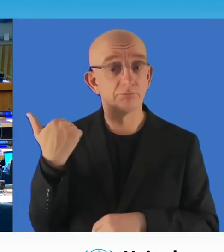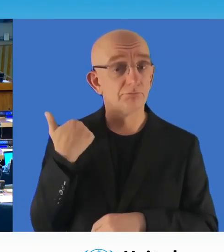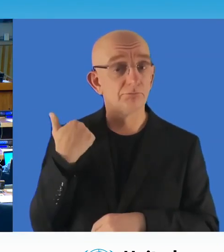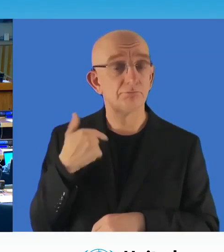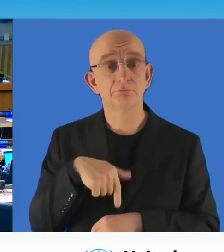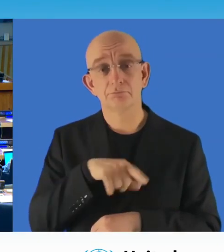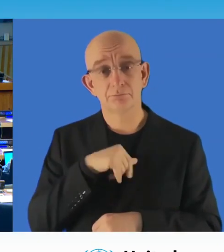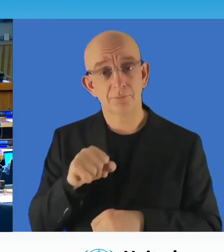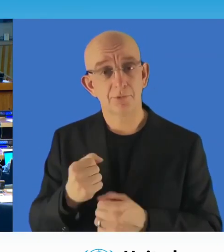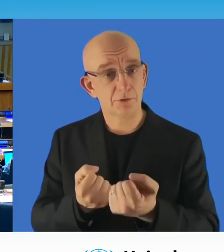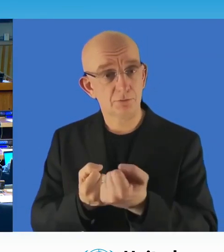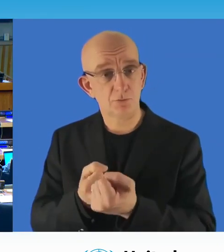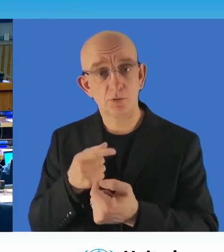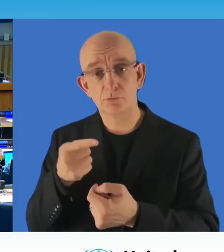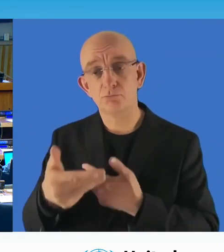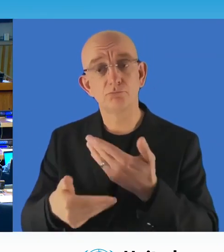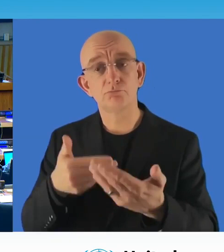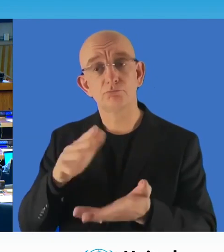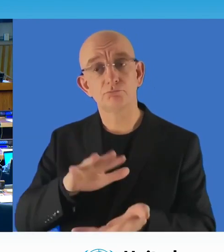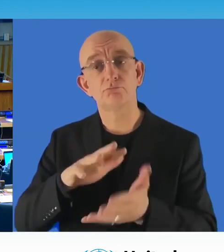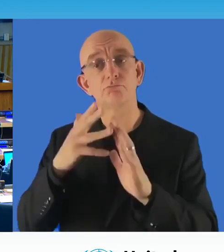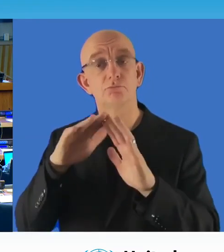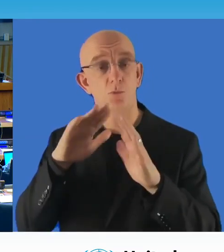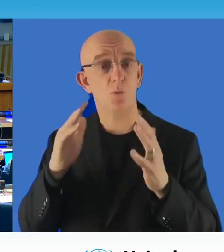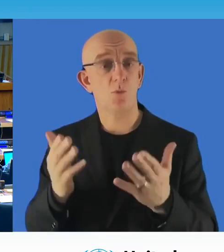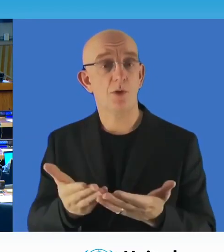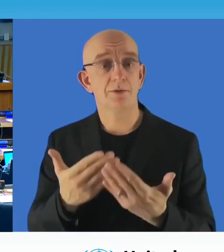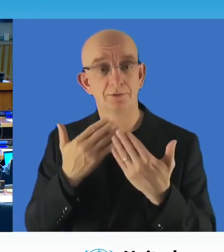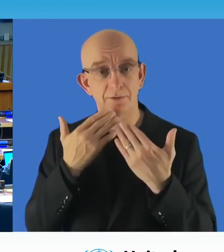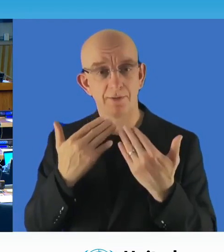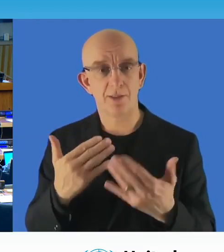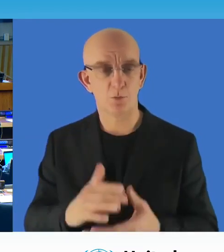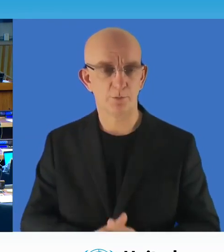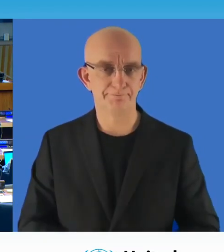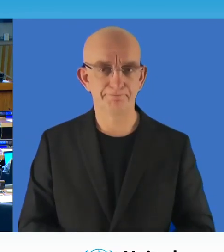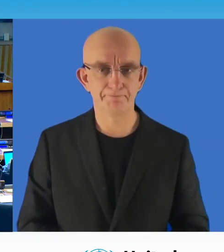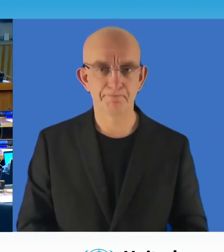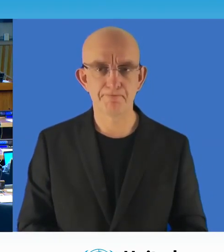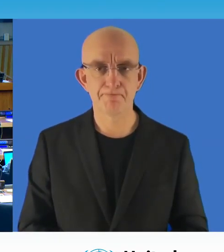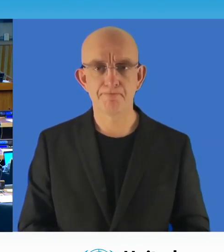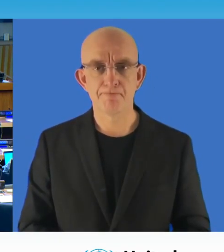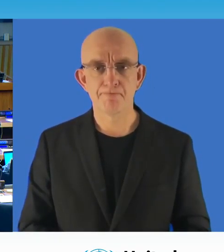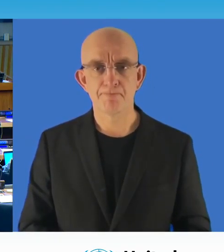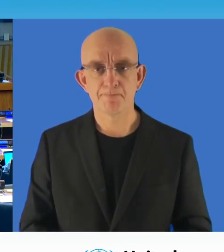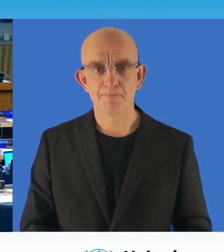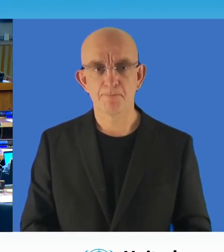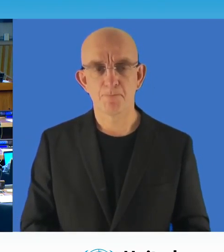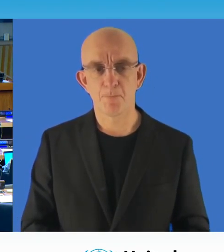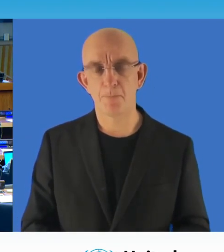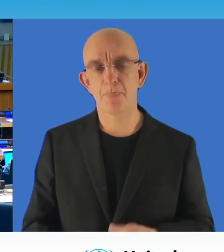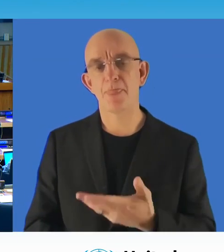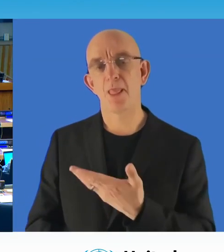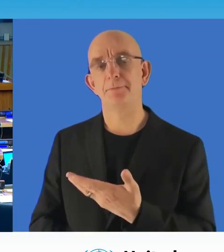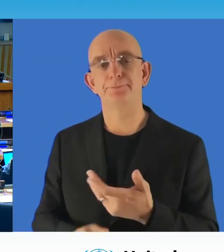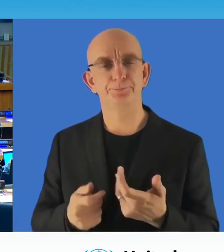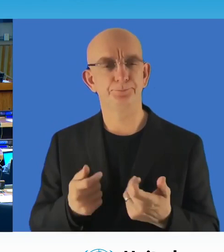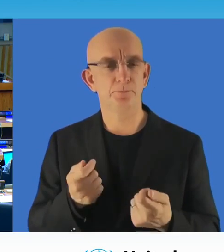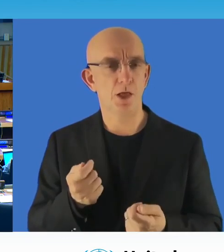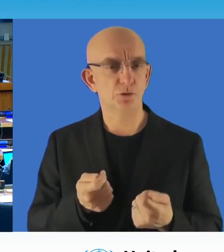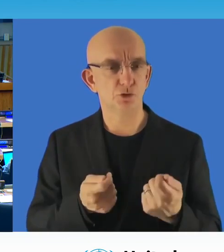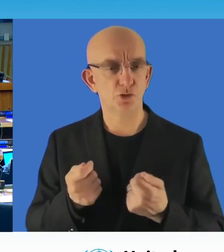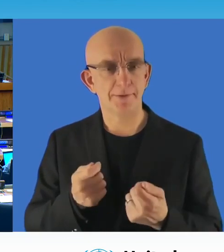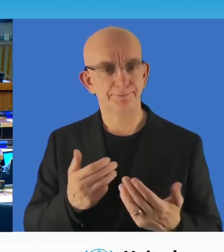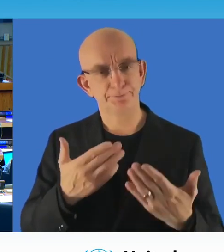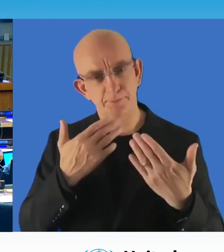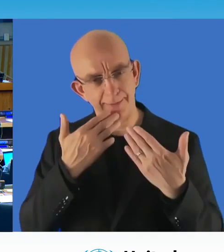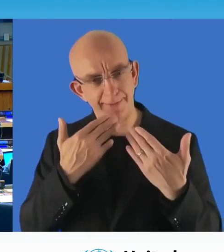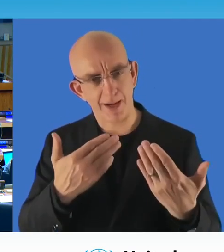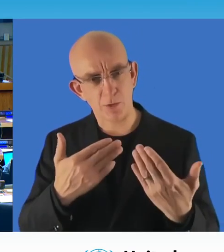you I thank I thank Mr hadada for his excellent presentation now I'm pleased